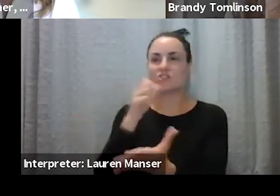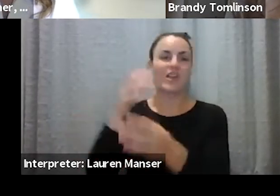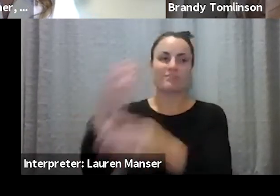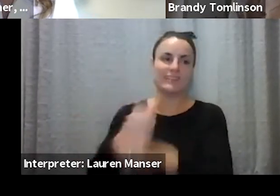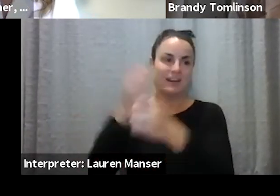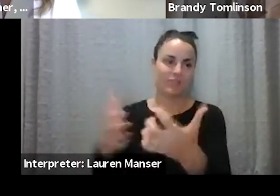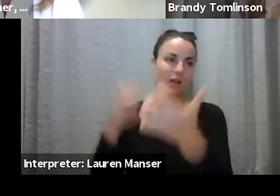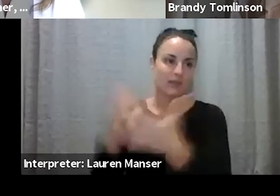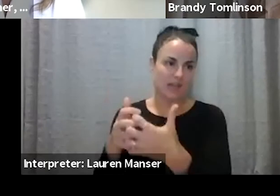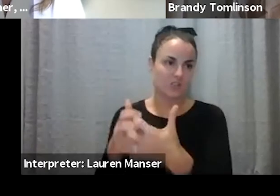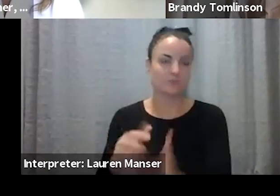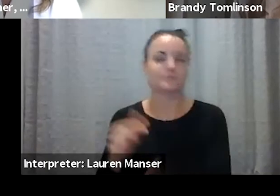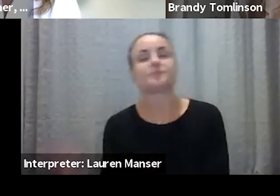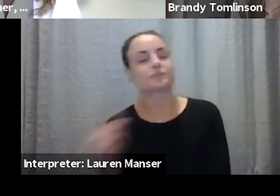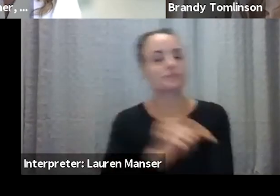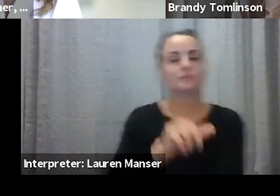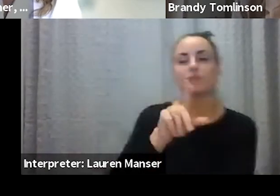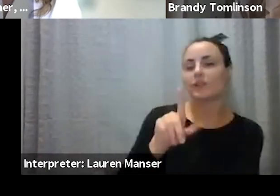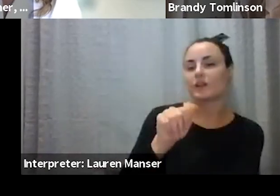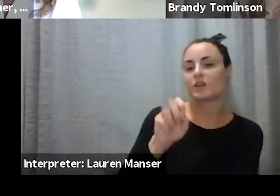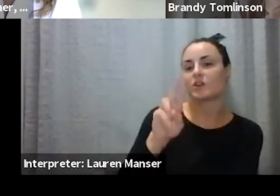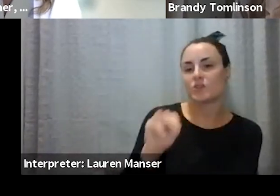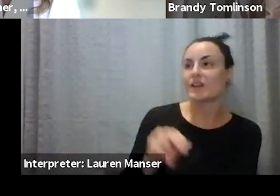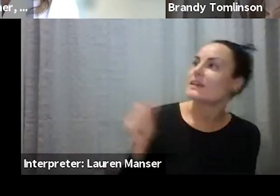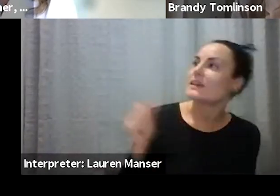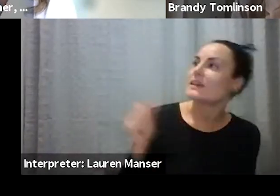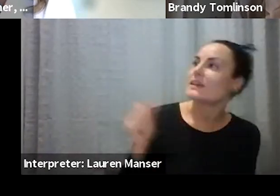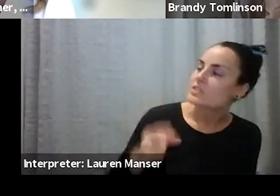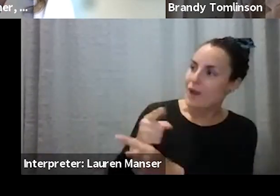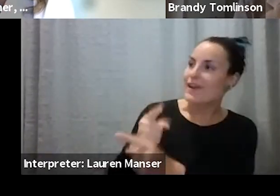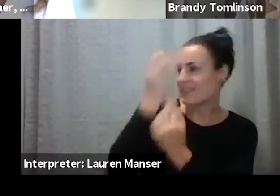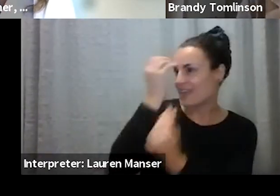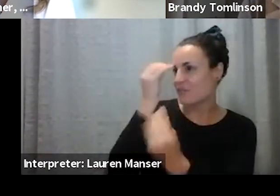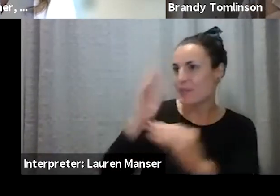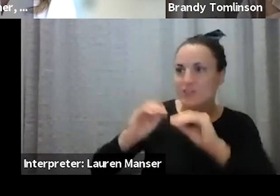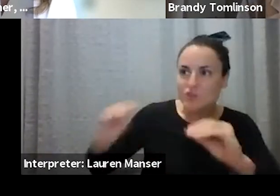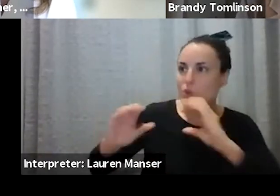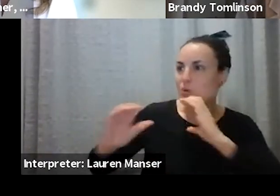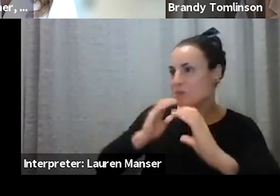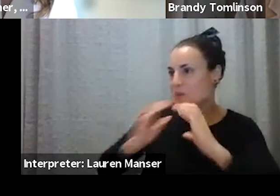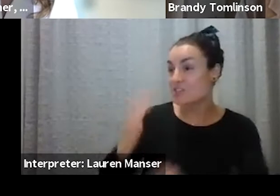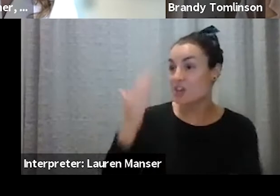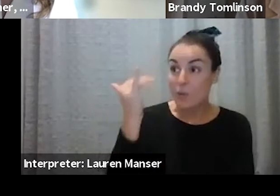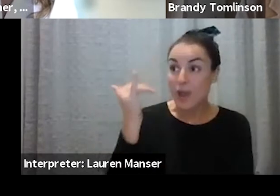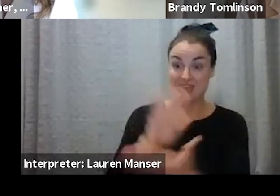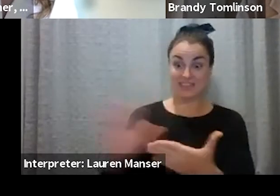isn't being communicated to them, which is, as you said, sometimes the college themselves, they don't even know the difference.